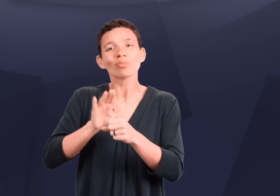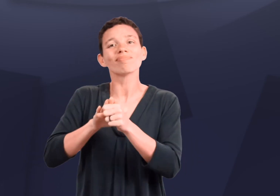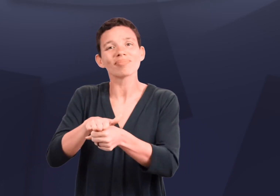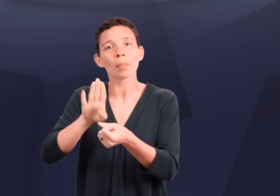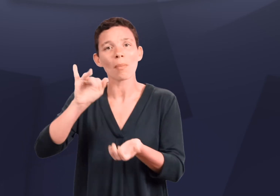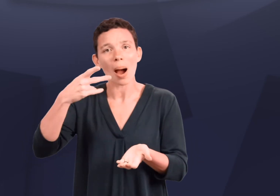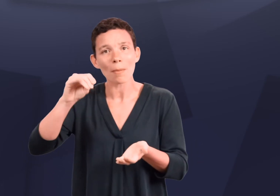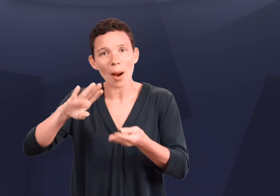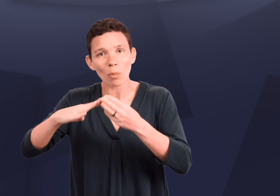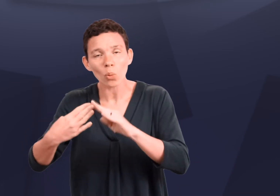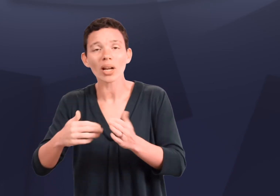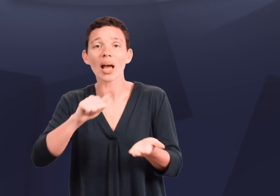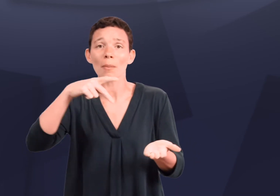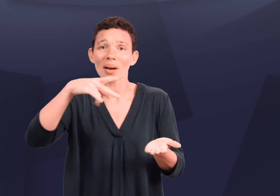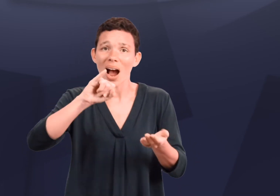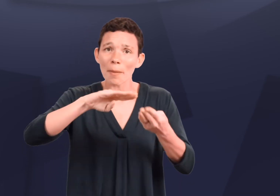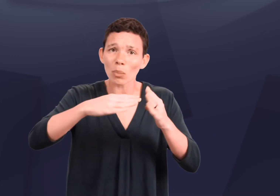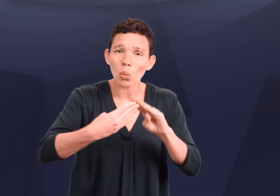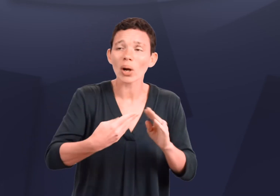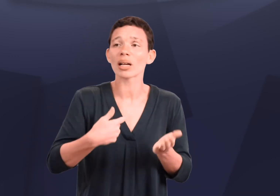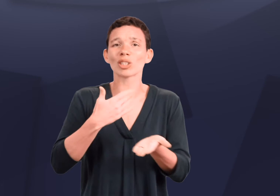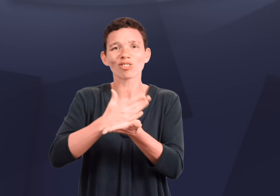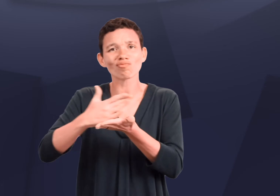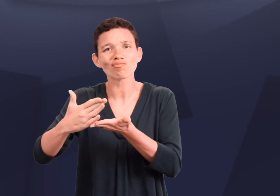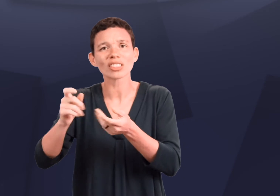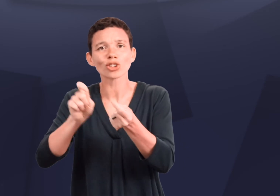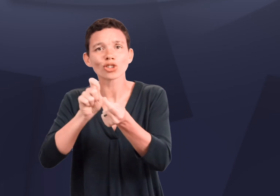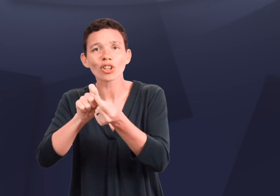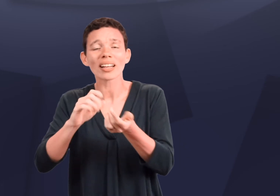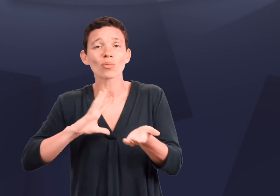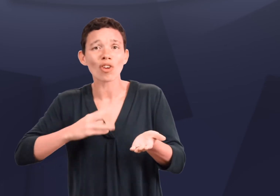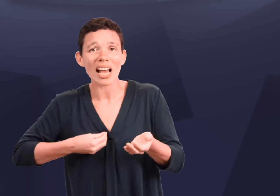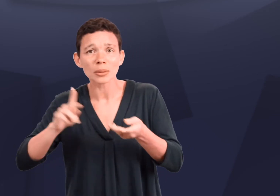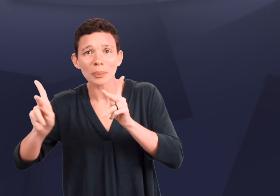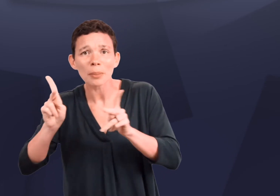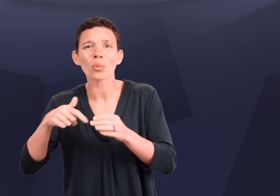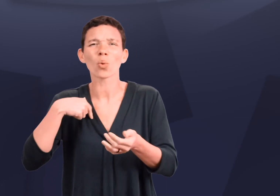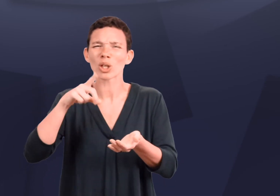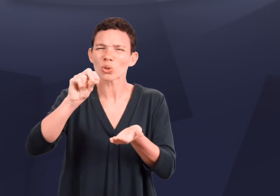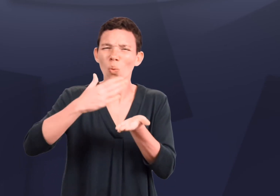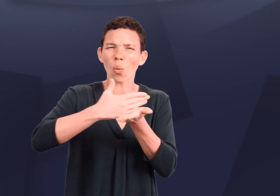The deaf community is amazing but within it, there is oppression happening toward BIPOC,